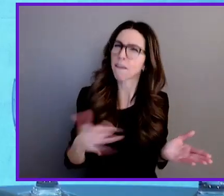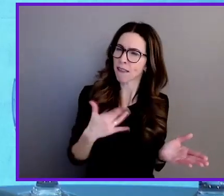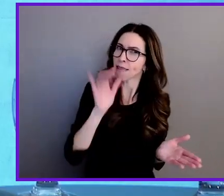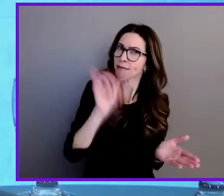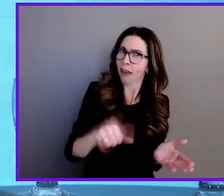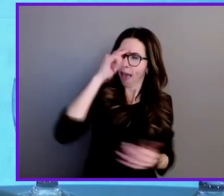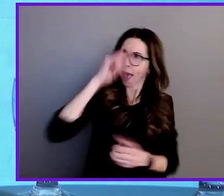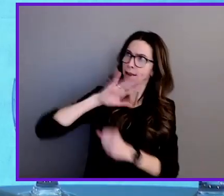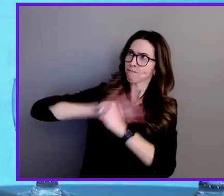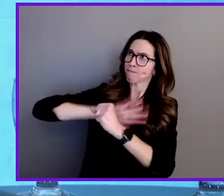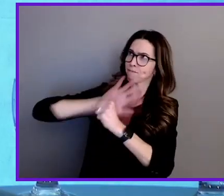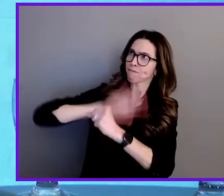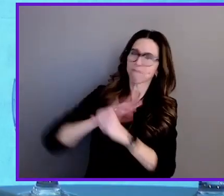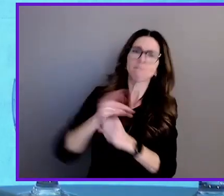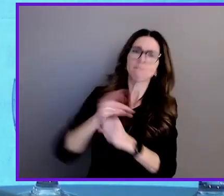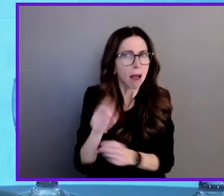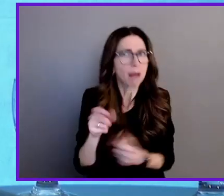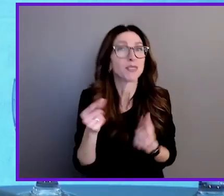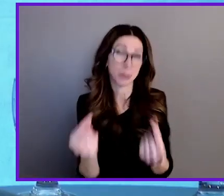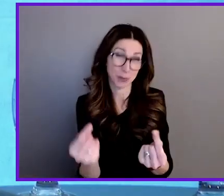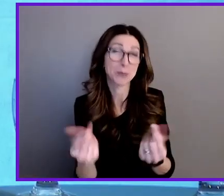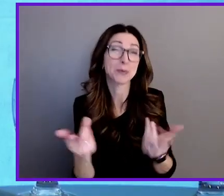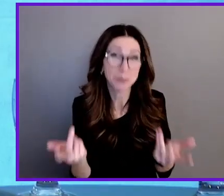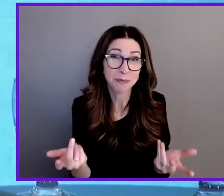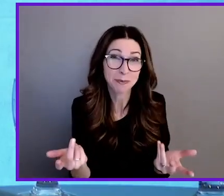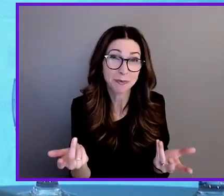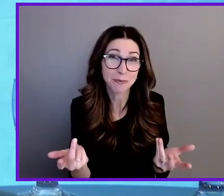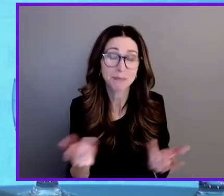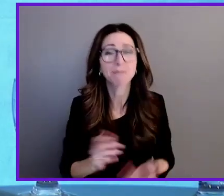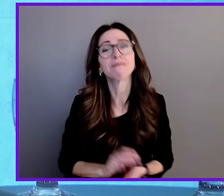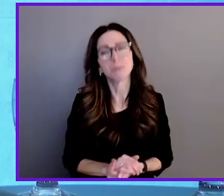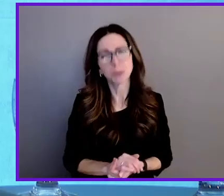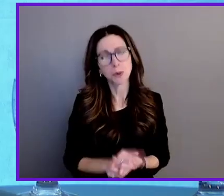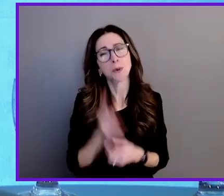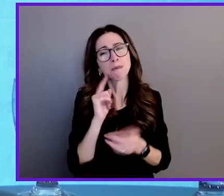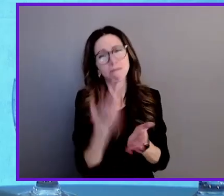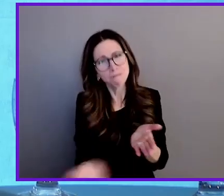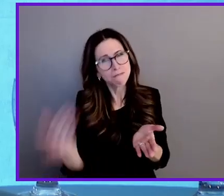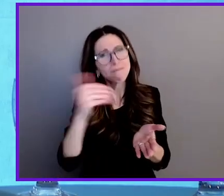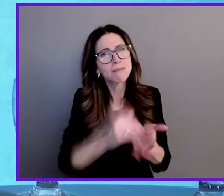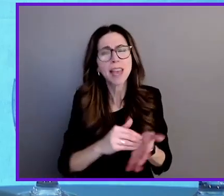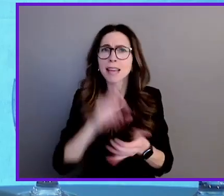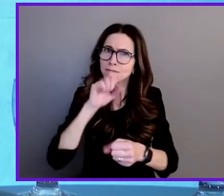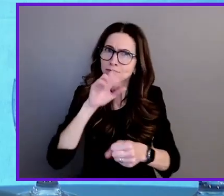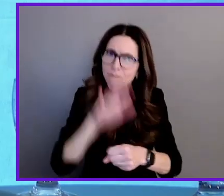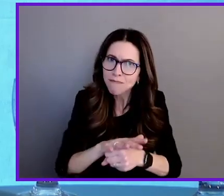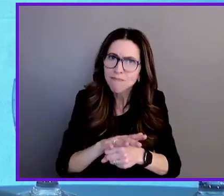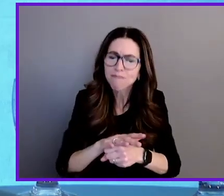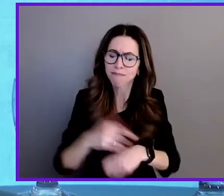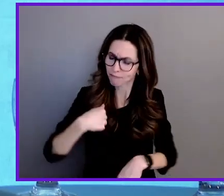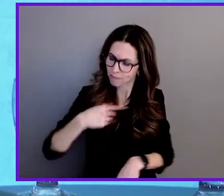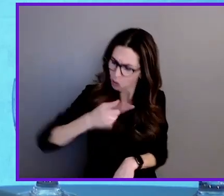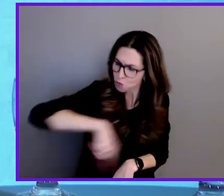So, I’m just reiterating our commitment to make it happen. We’re in conversation with all the funders.